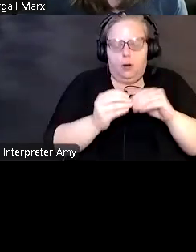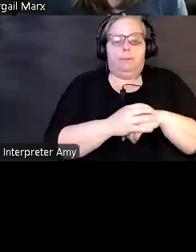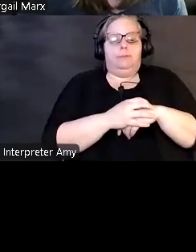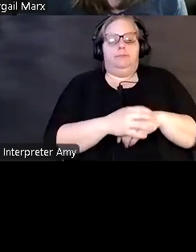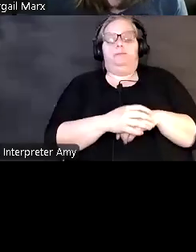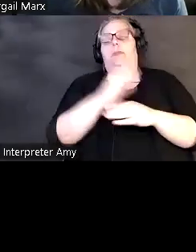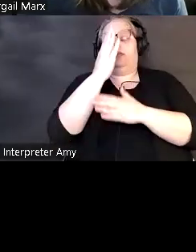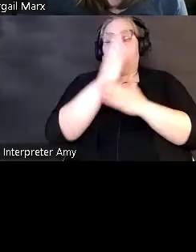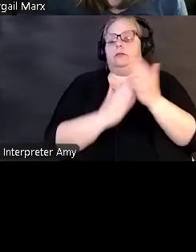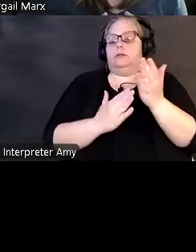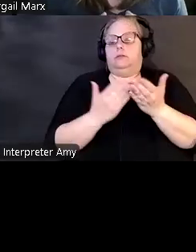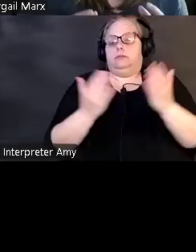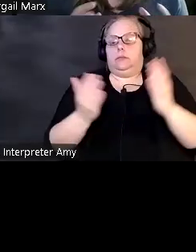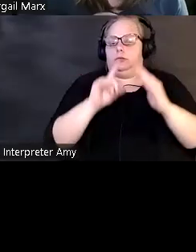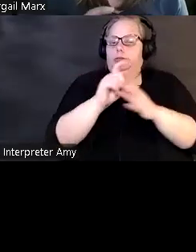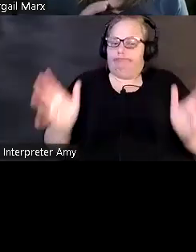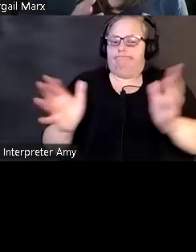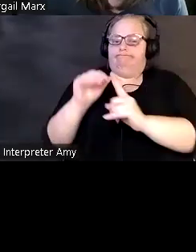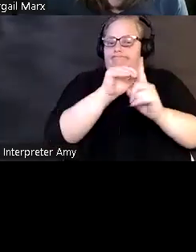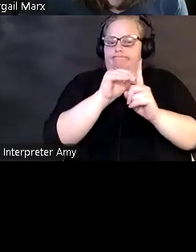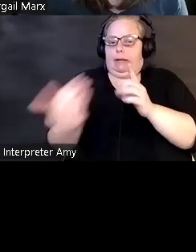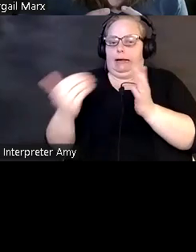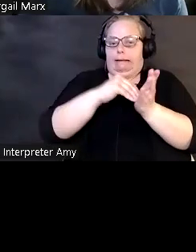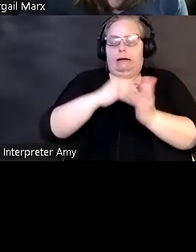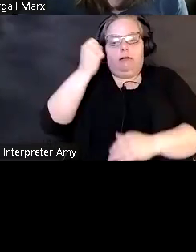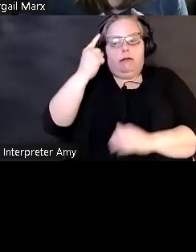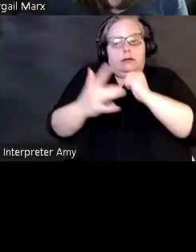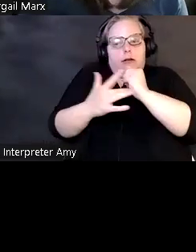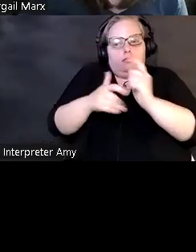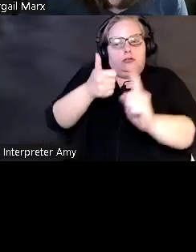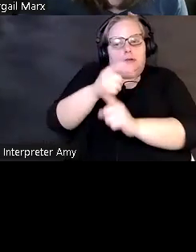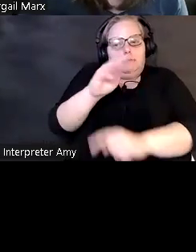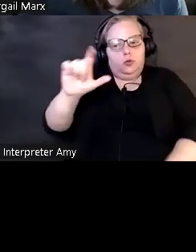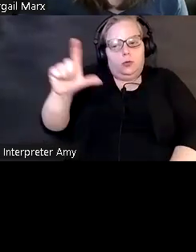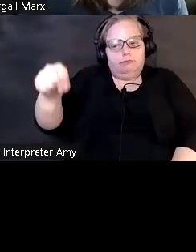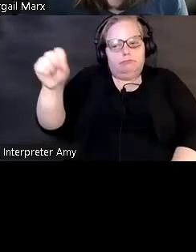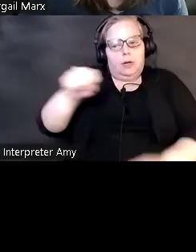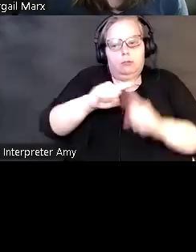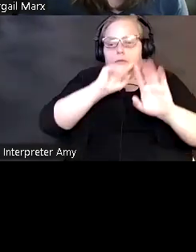encourage or remind you are that technology is the tool but the focus is really on communication.